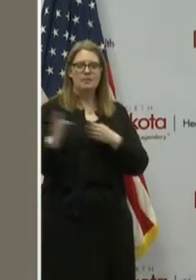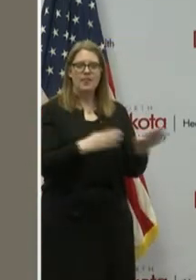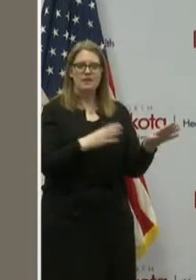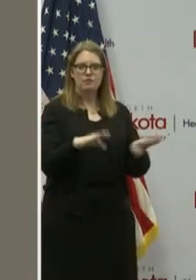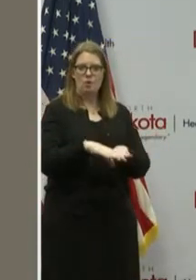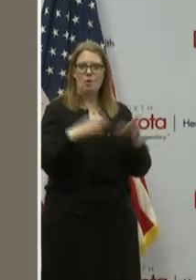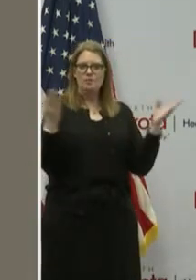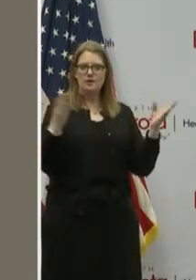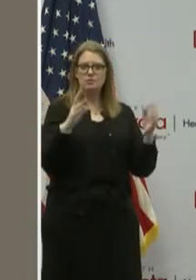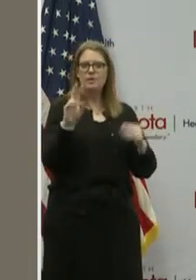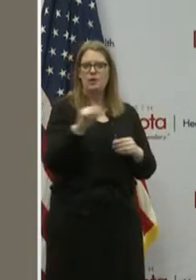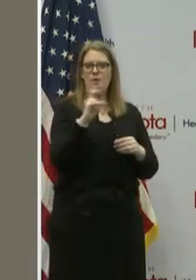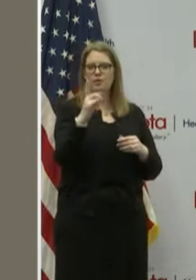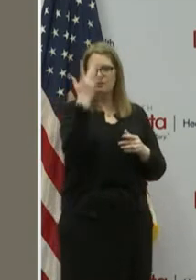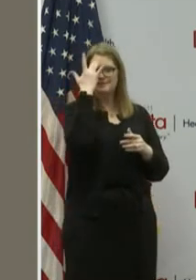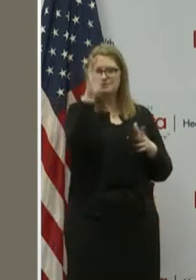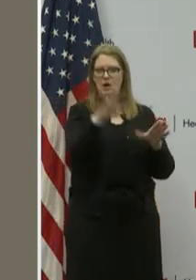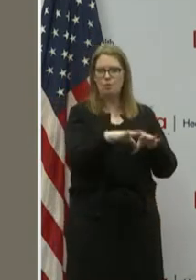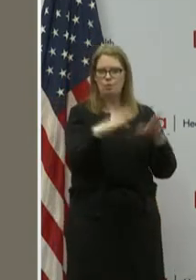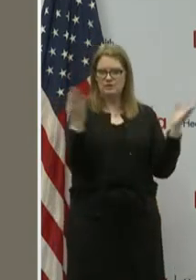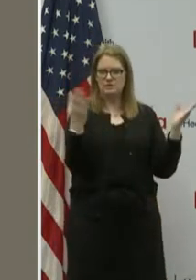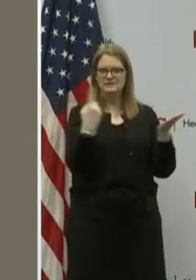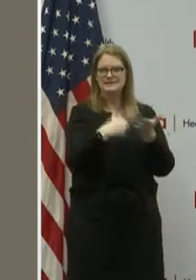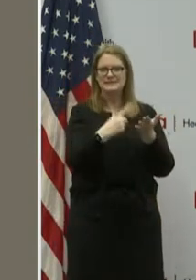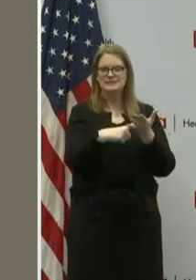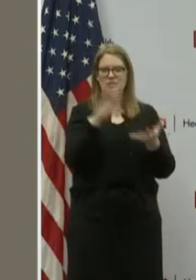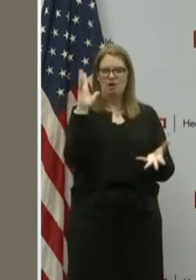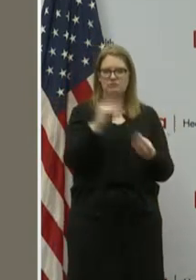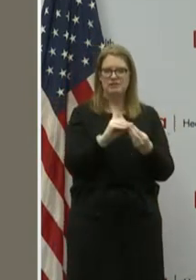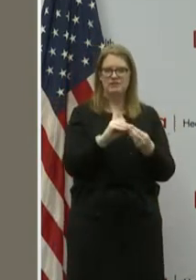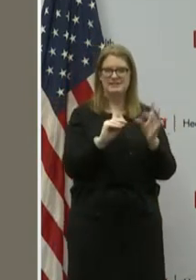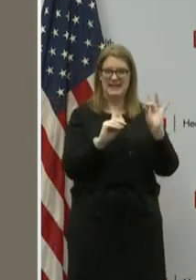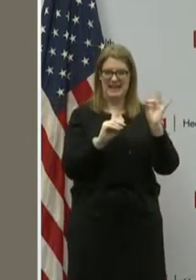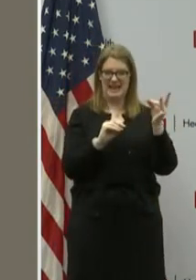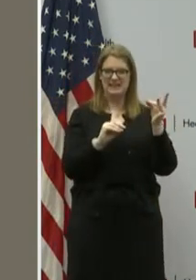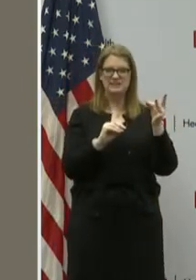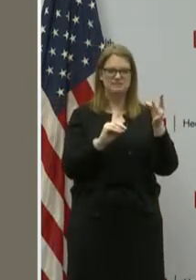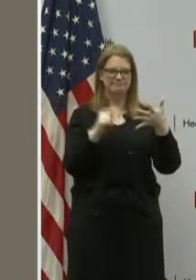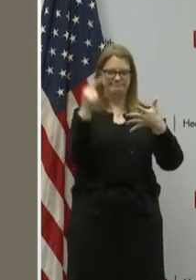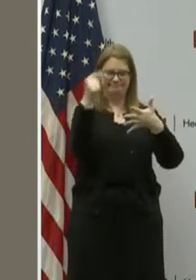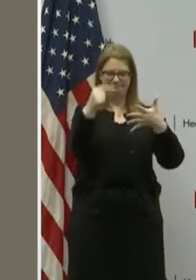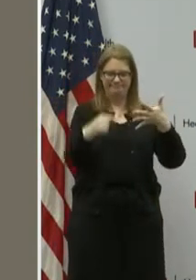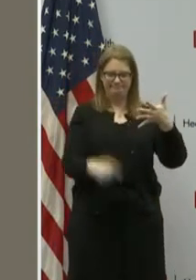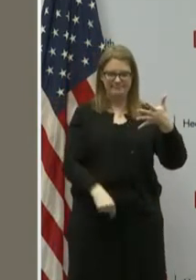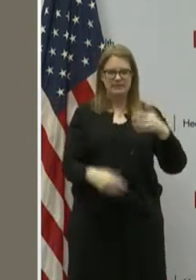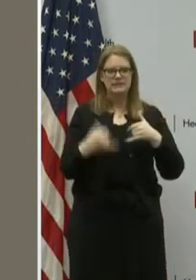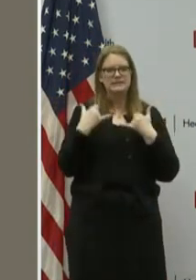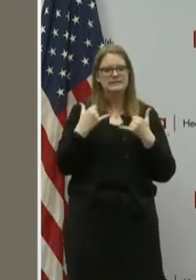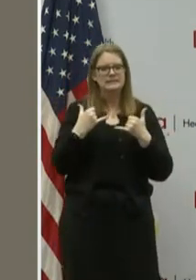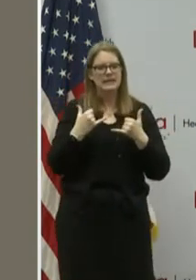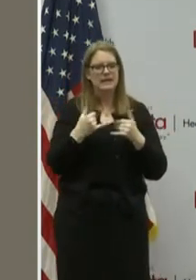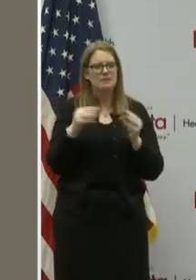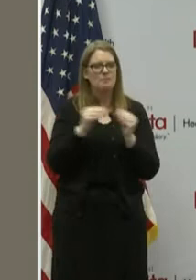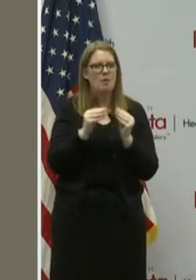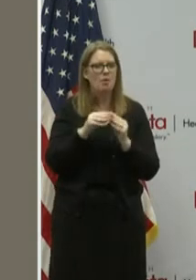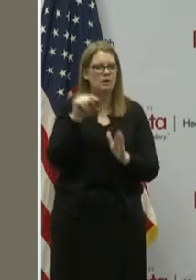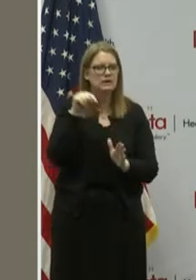SMART RESTART. ONE OF THE KEY ELEMENTS ON A STEP-BY-STEP PLAN FOR A NORTH DAKOTA SMART RESTART, THESE ARE THE EIGHT AREAS WE'LL CHECK IN